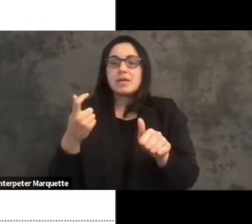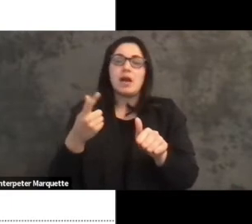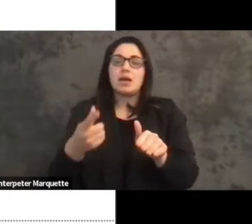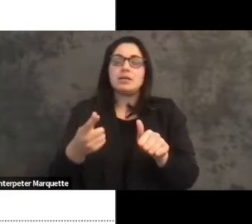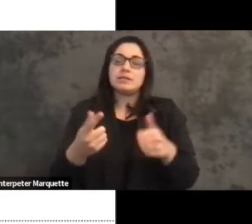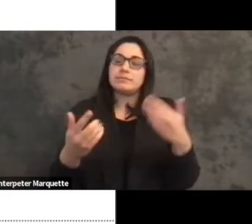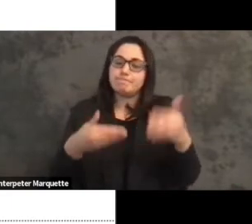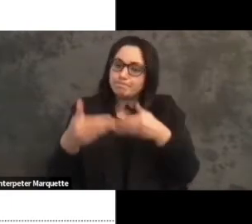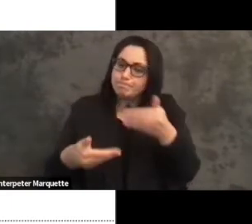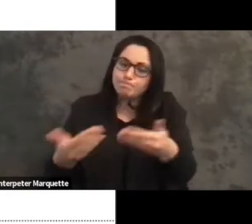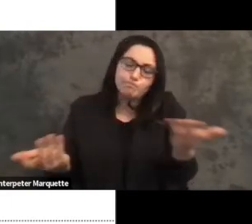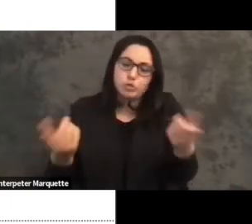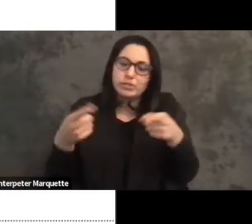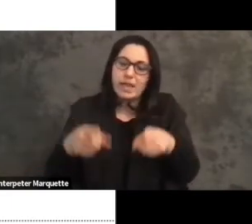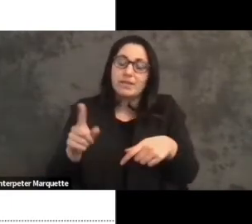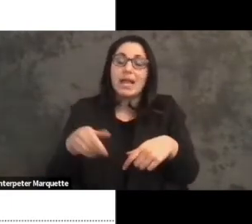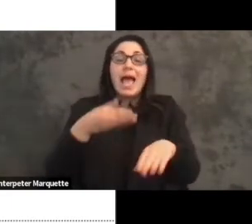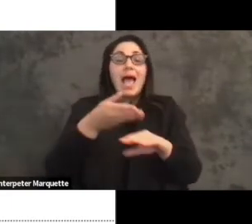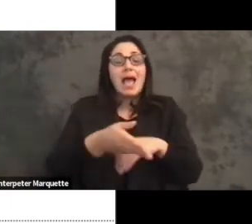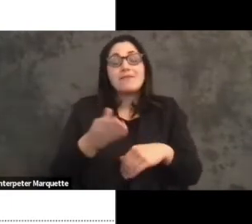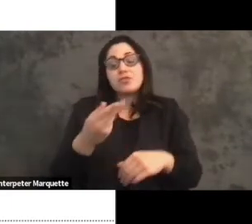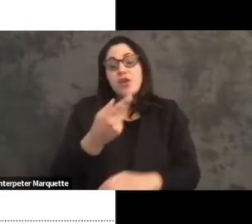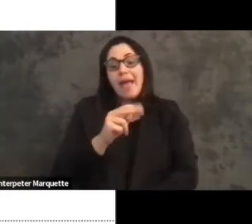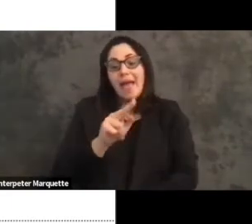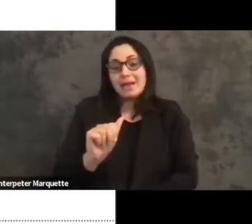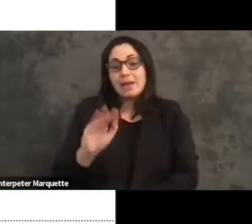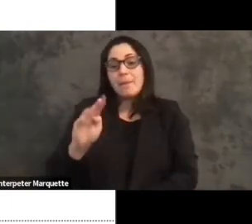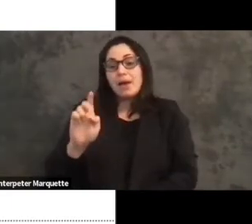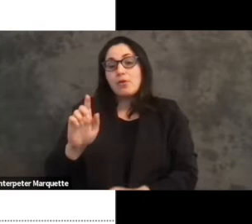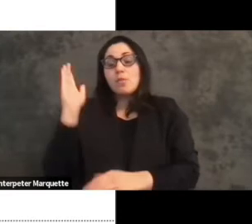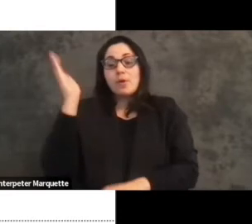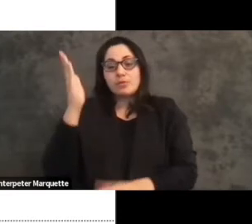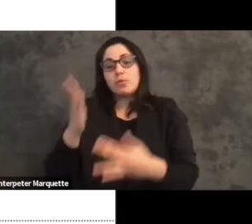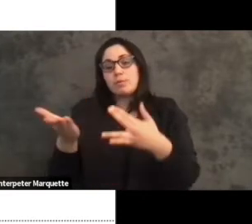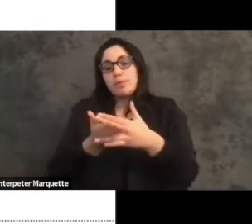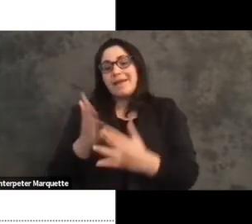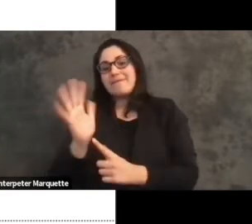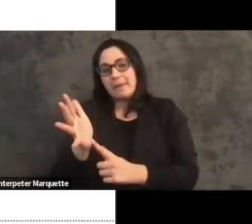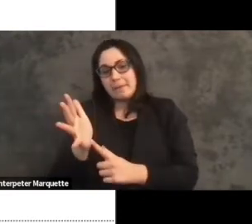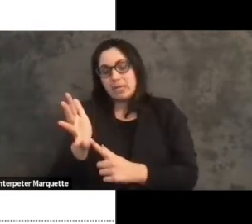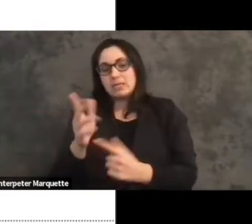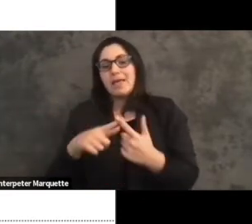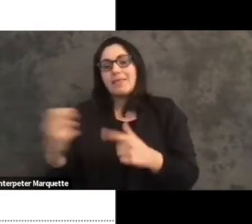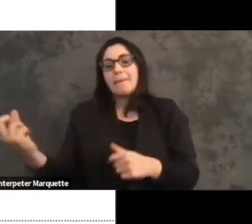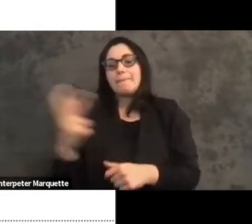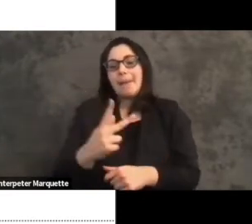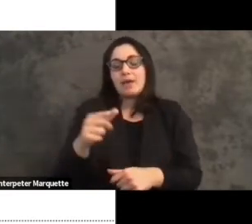Africa. And before we begin, I just want to point out, we're running about 10 or 15 minutes behind because we're letting things take the